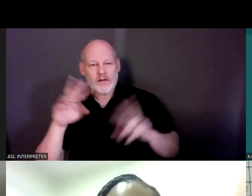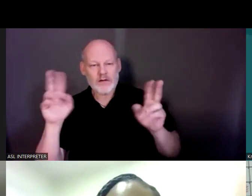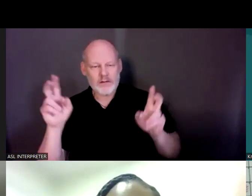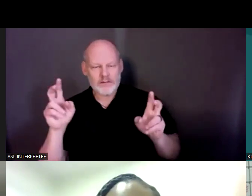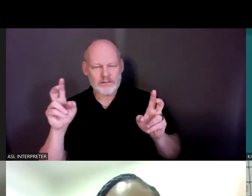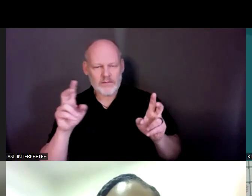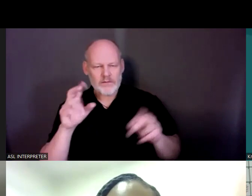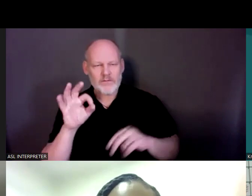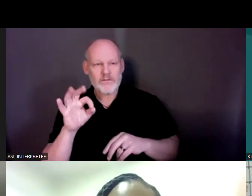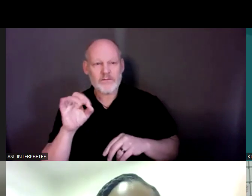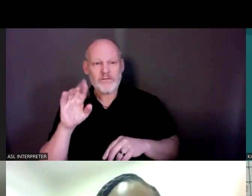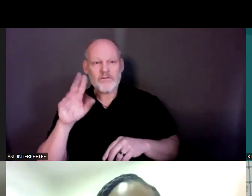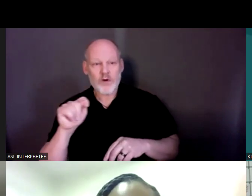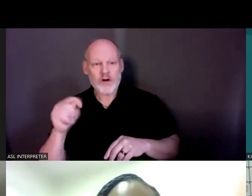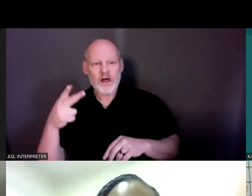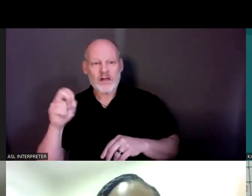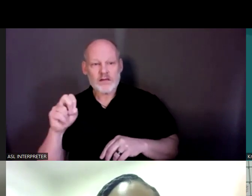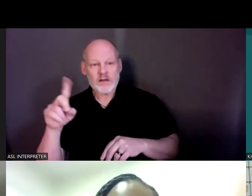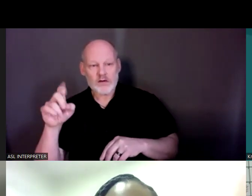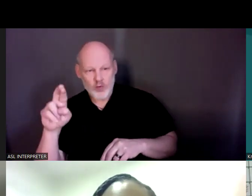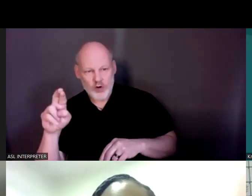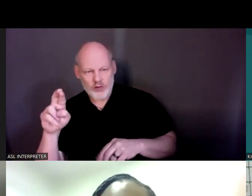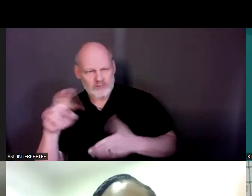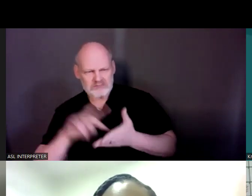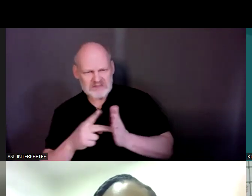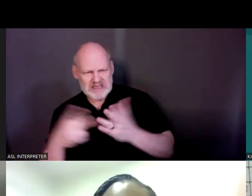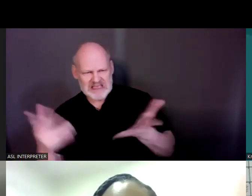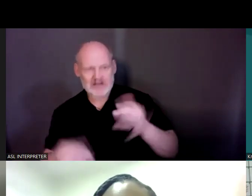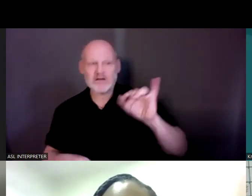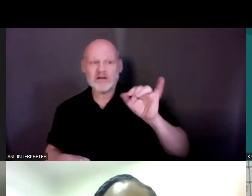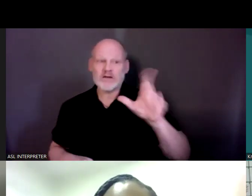um it's character strong and so basically it's like you know you see those videos of